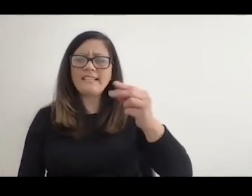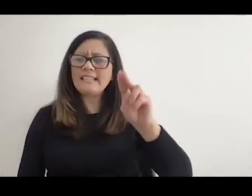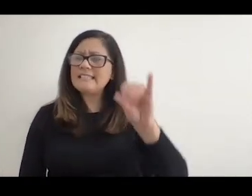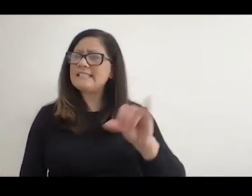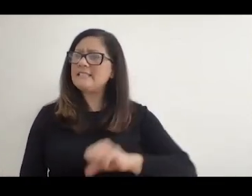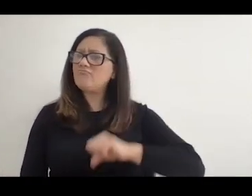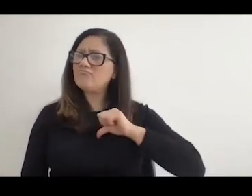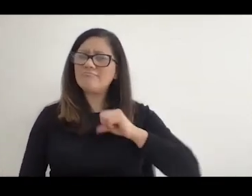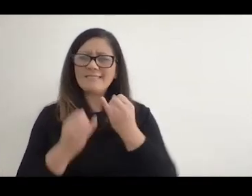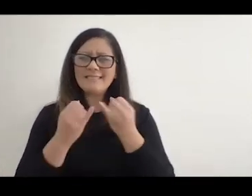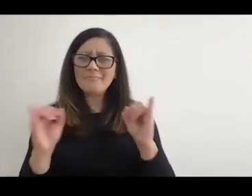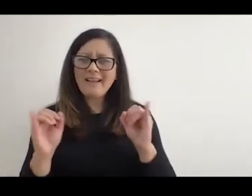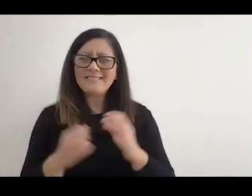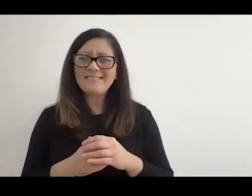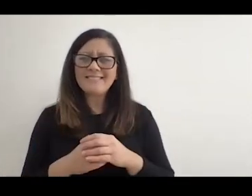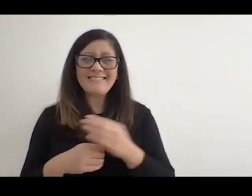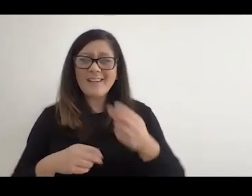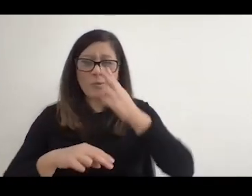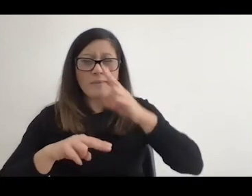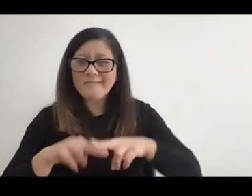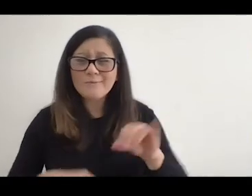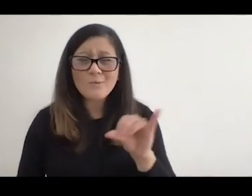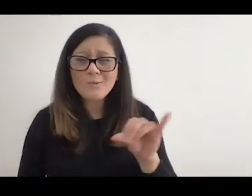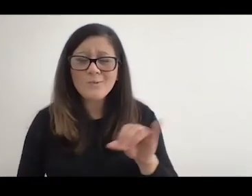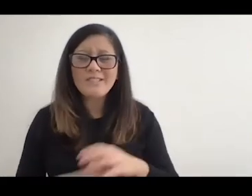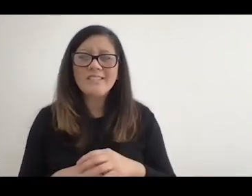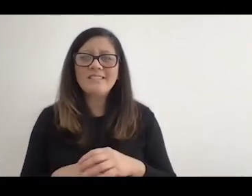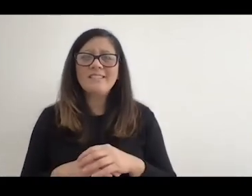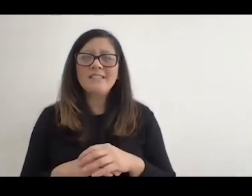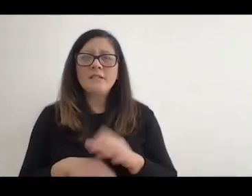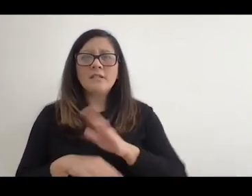and it'll make it fun again. It does not have to be this thing that you